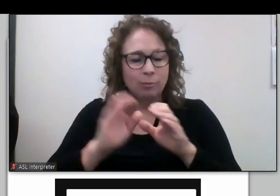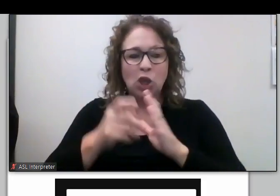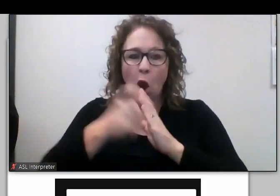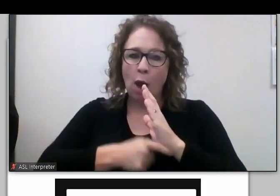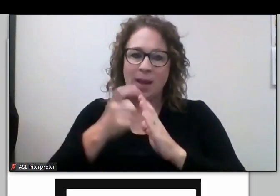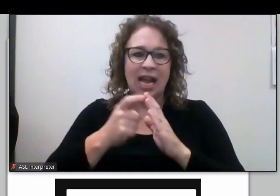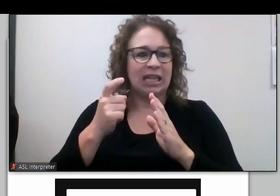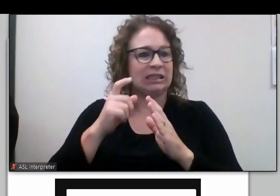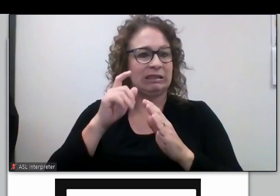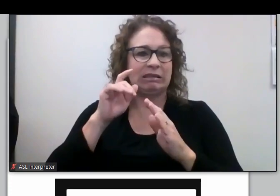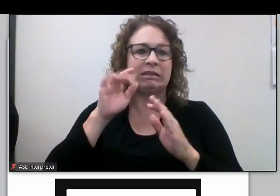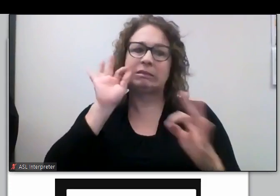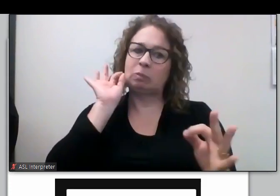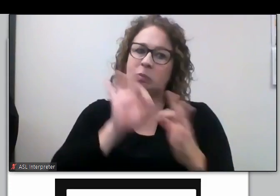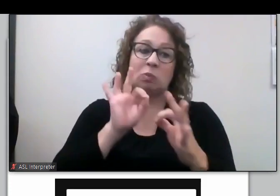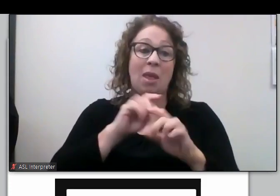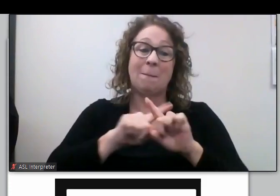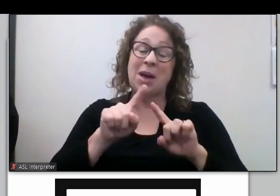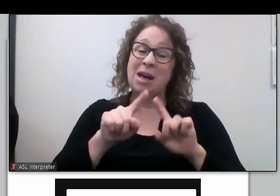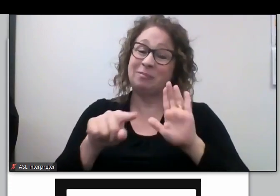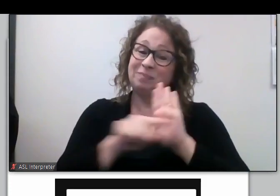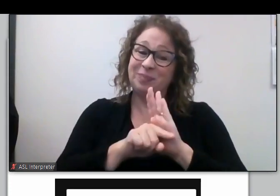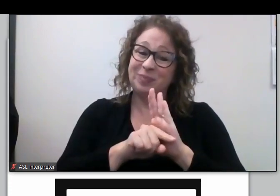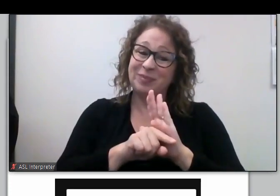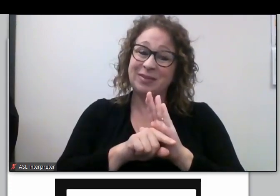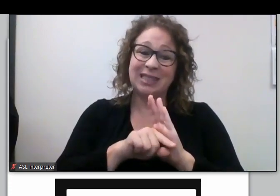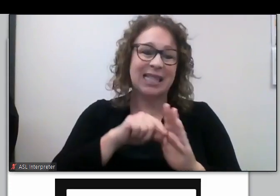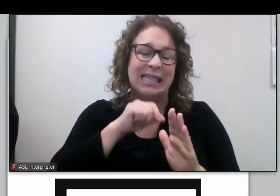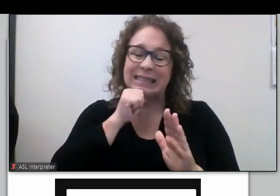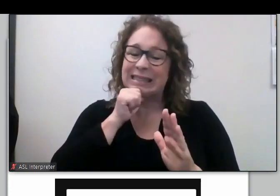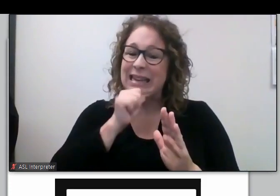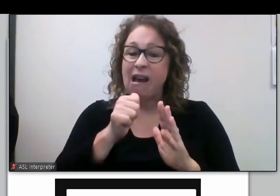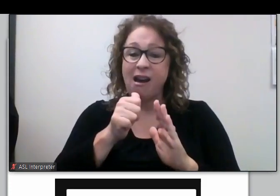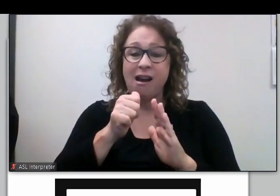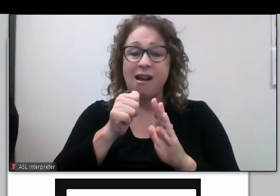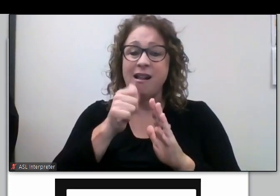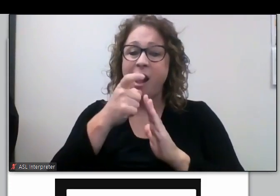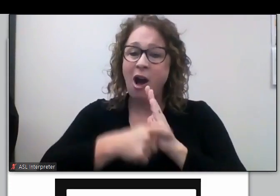The big downside here is that it does not autosave those automatic captions in the recording.